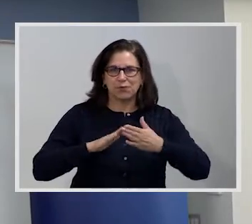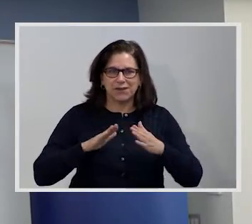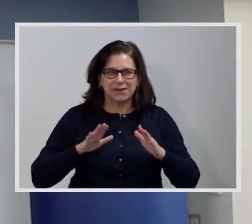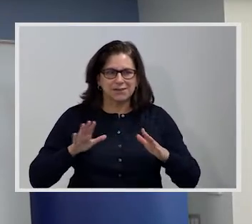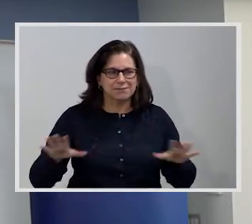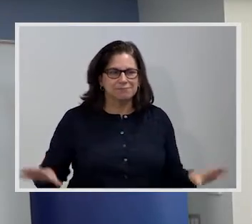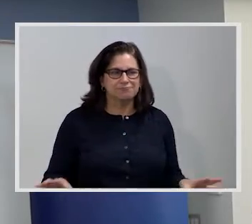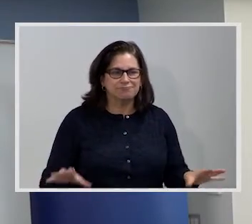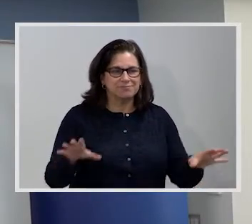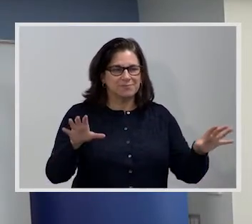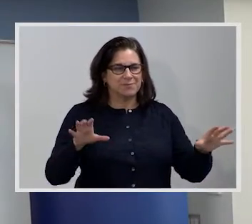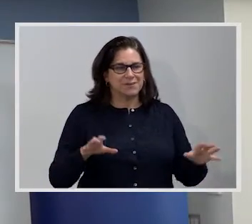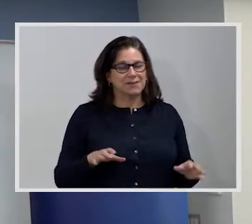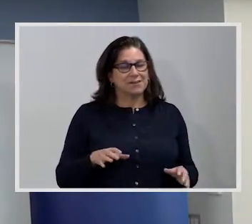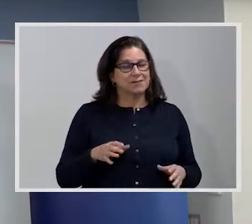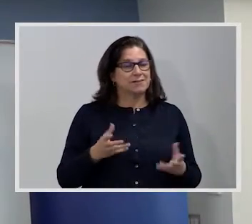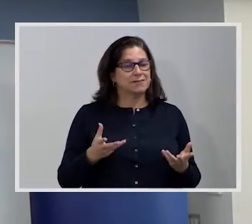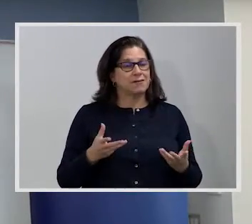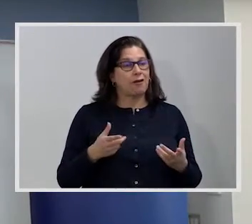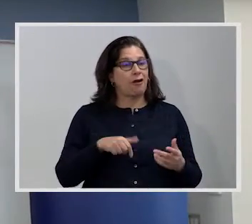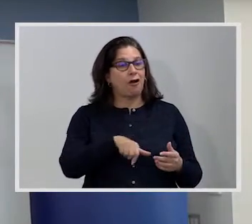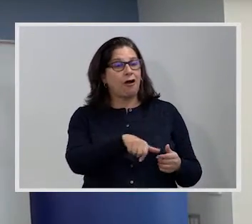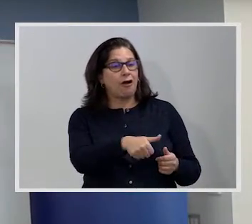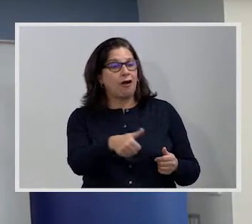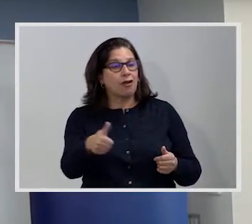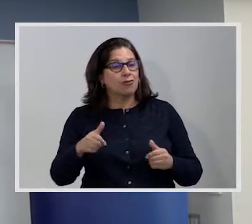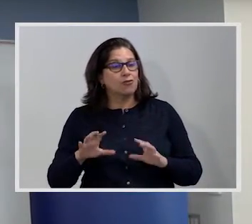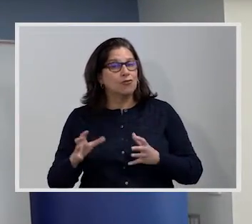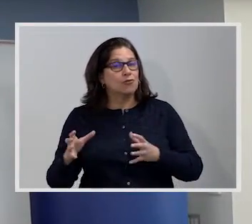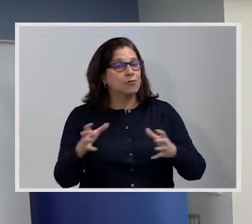WORK EASIER, RIGHT. IF WE GET EDUCATION RIGHT, OUR